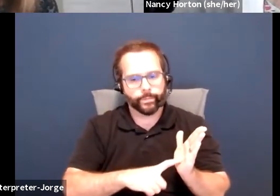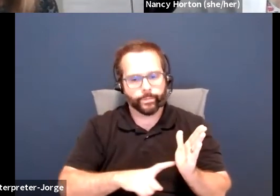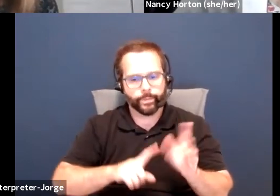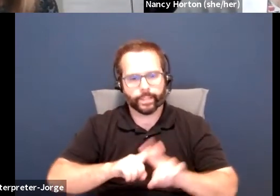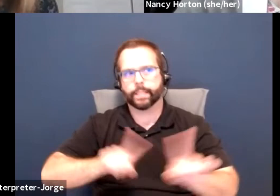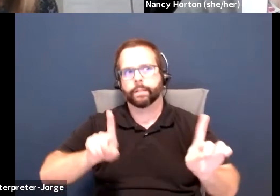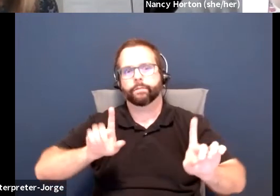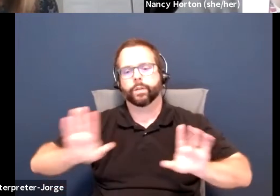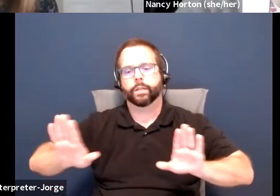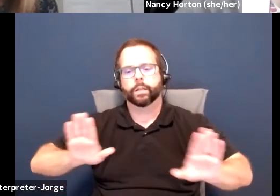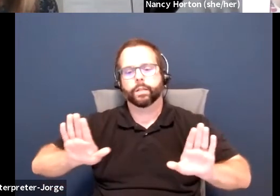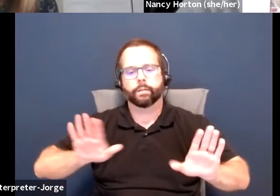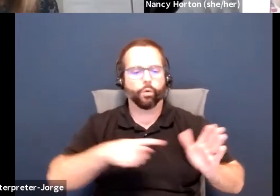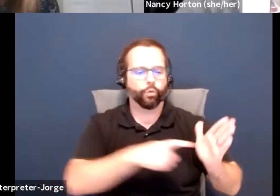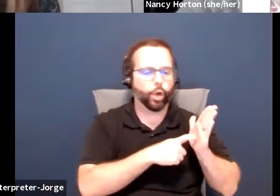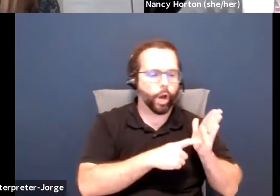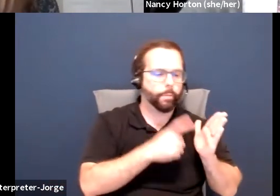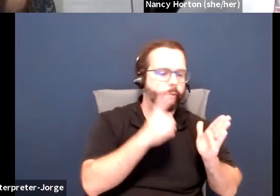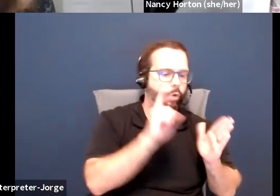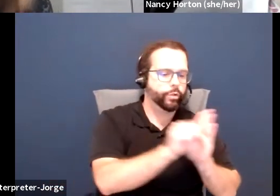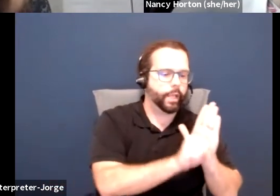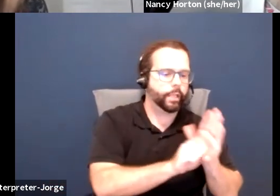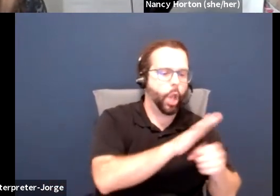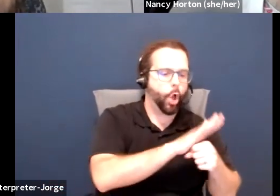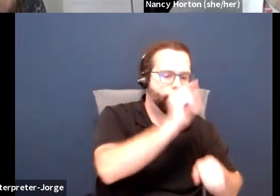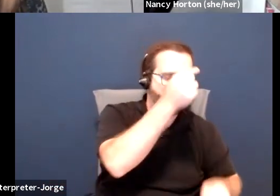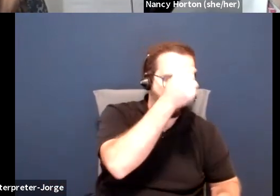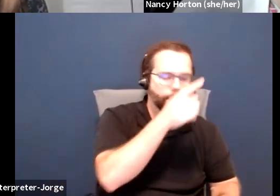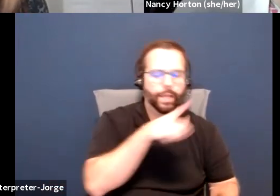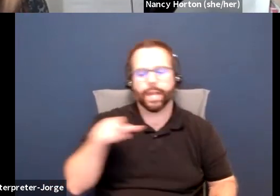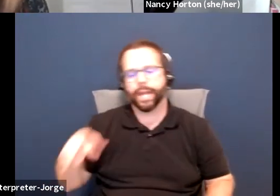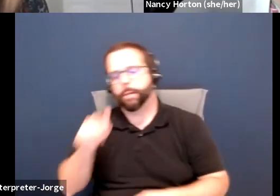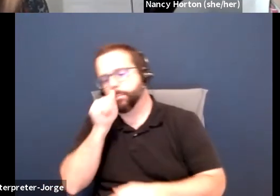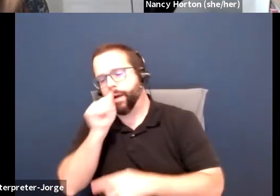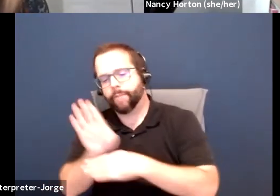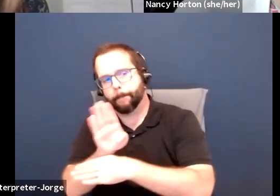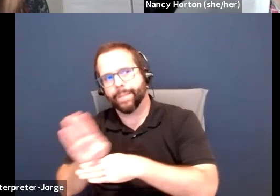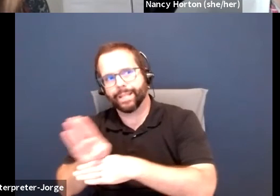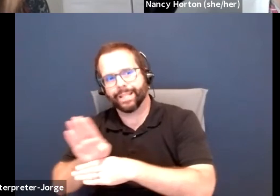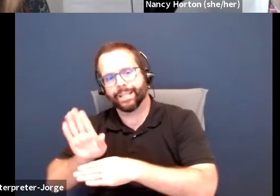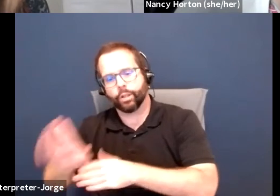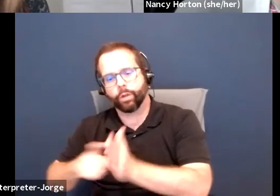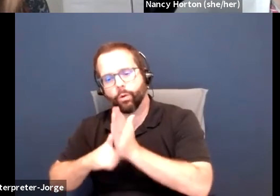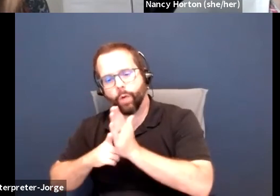place where we do see a little bit of distinction as kind of a real distinction between the requirements that apply to state and local